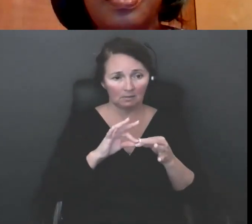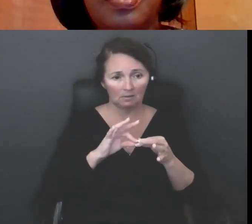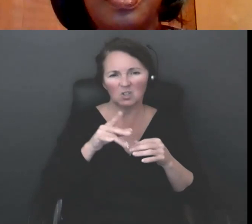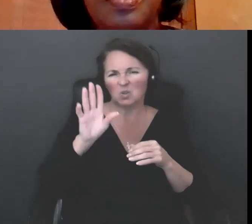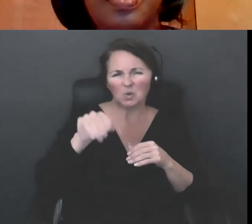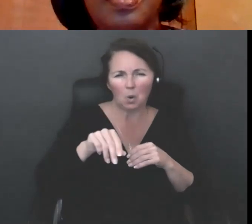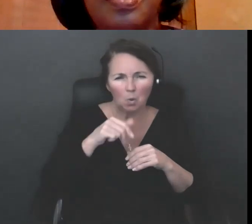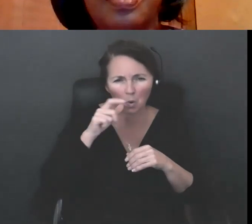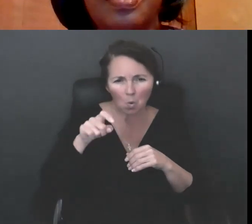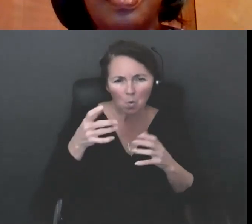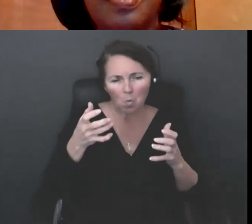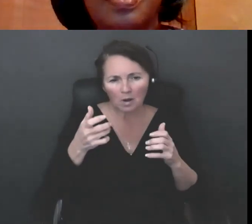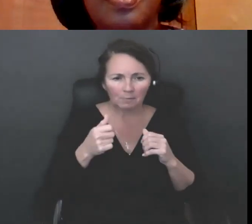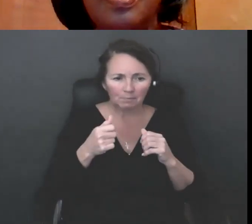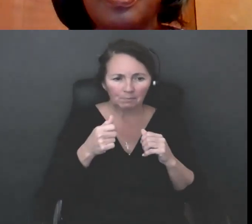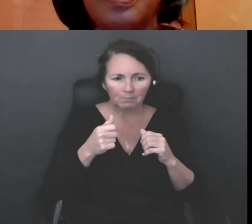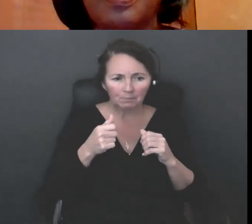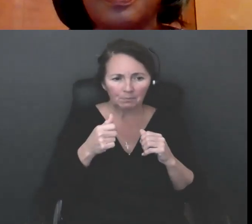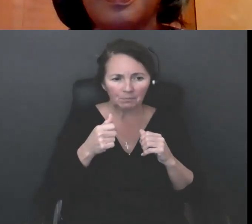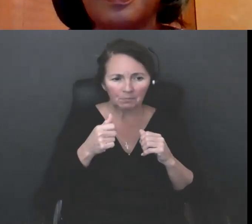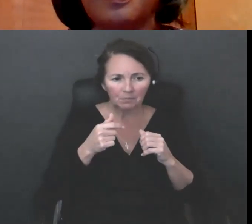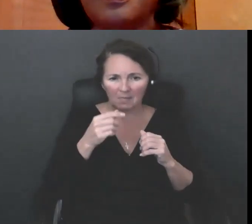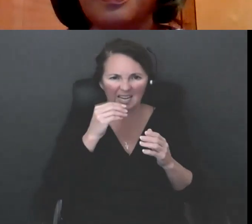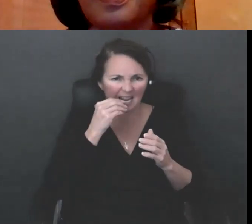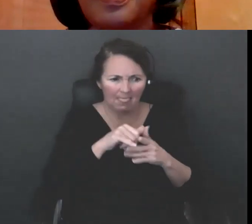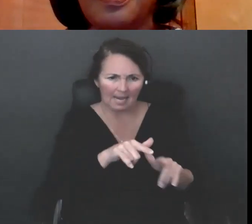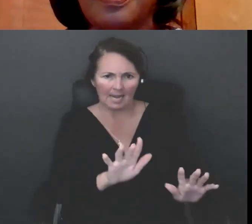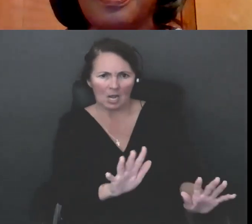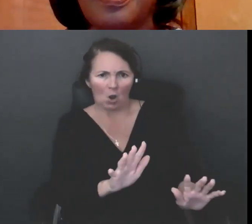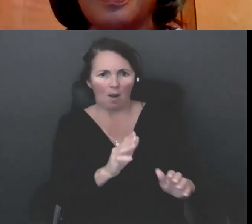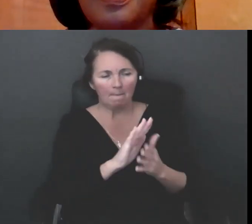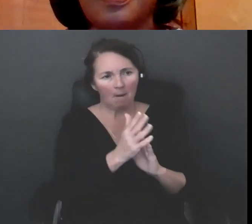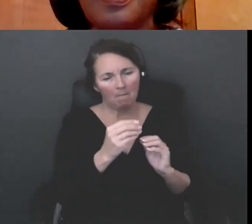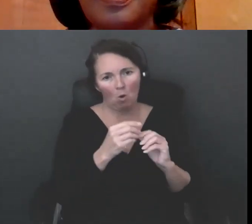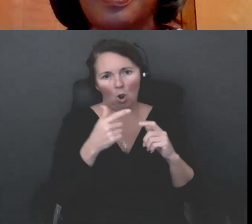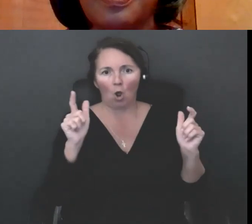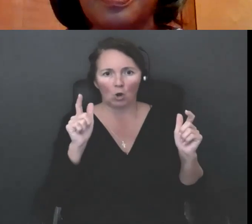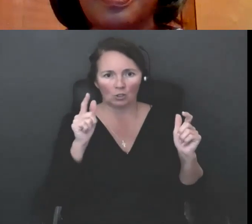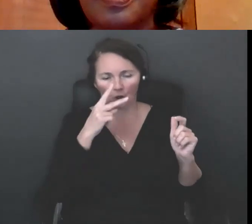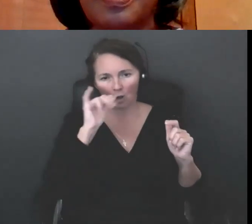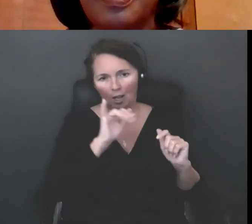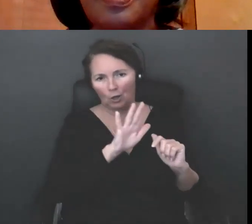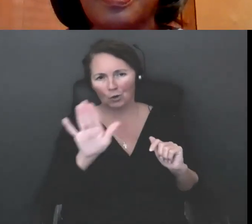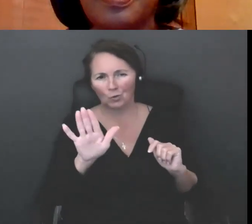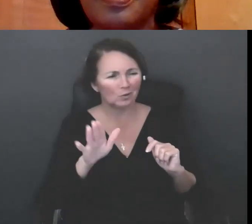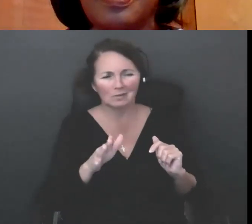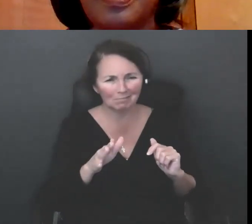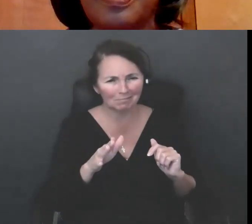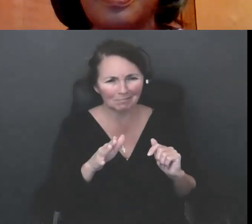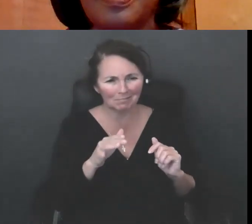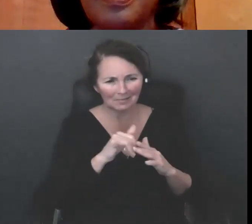And someone in a larger body might be hearing that as like, oh, you don't want to eat a certain food and